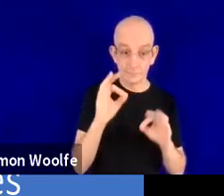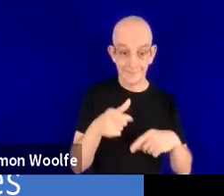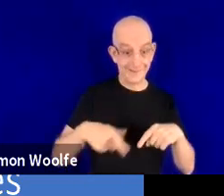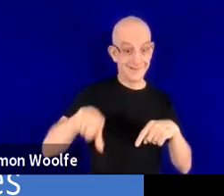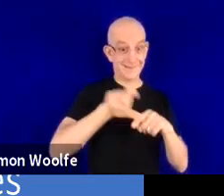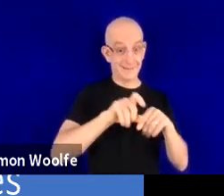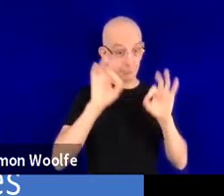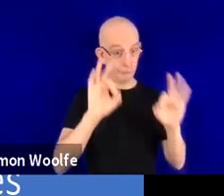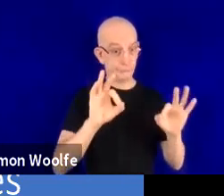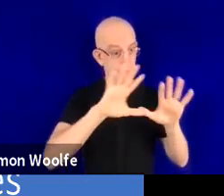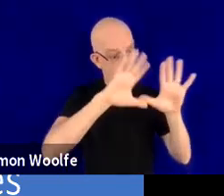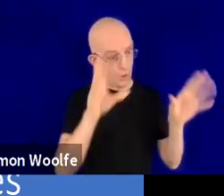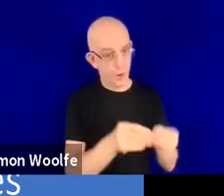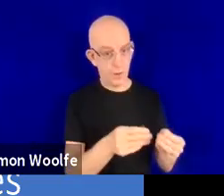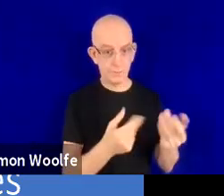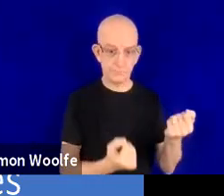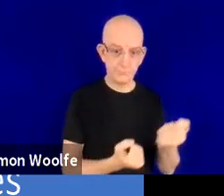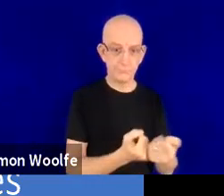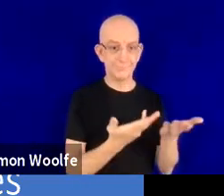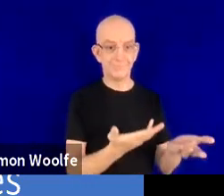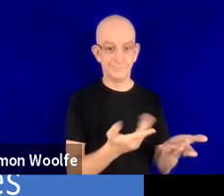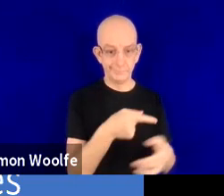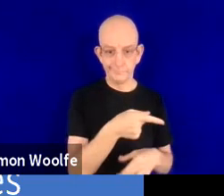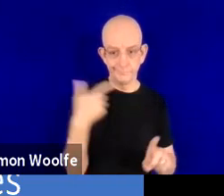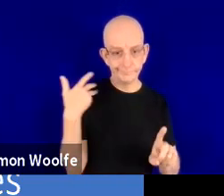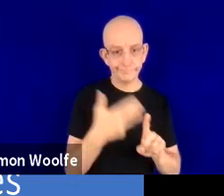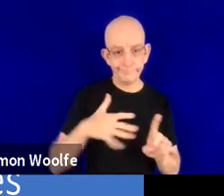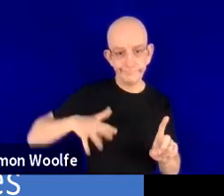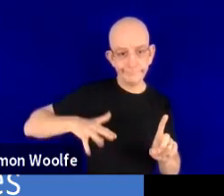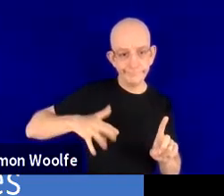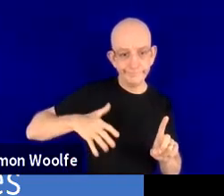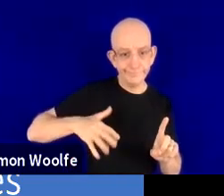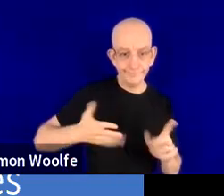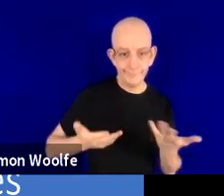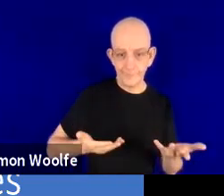So we see, for example, Thailand has topped up its benefit there by quite a significant amount